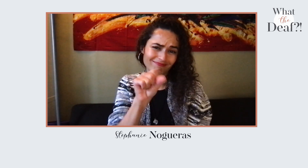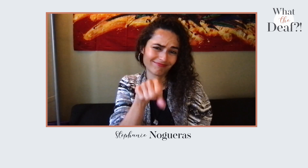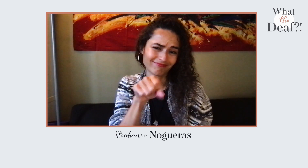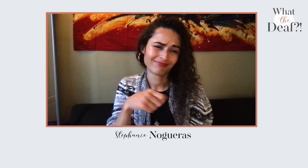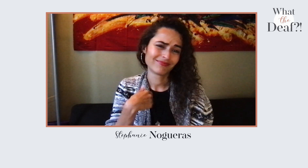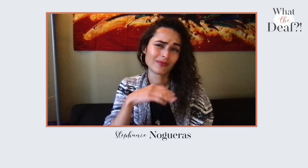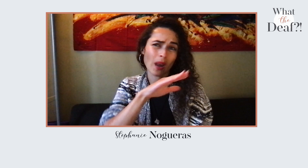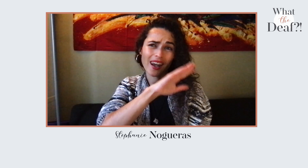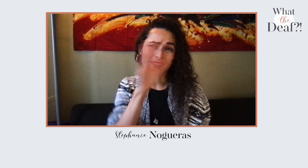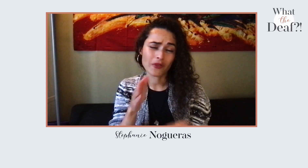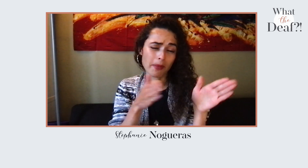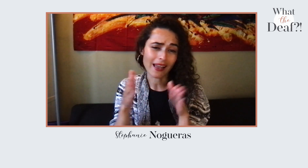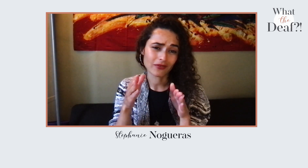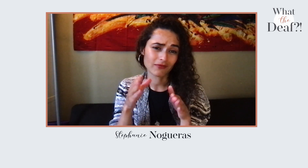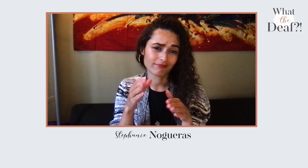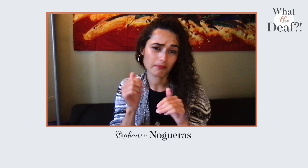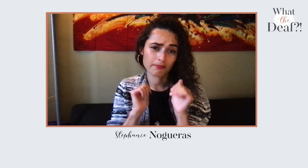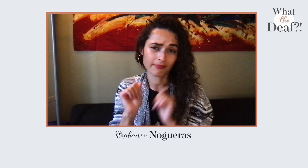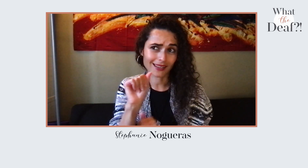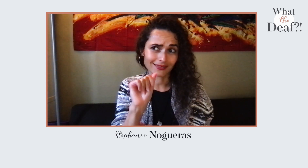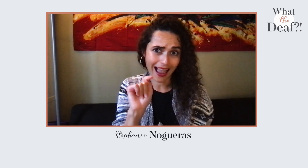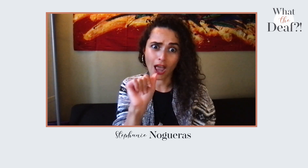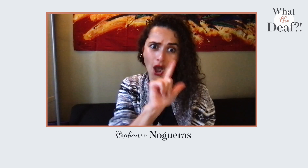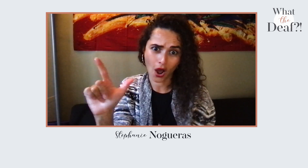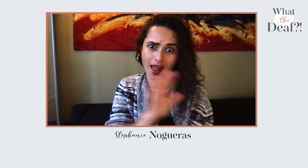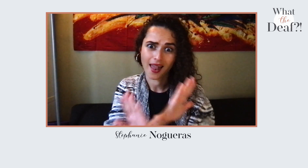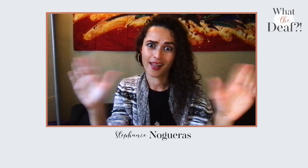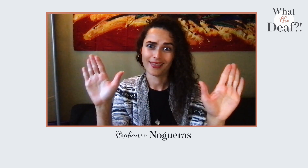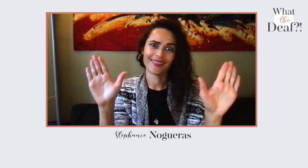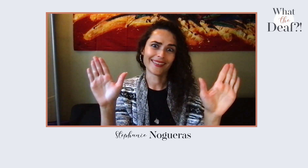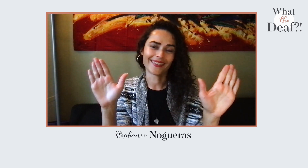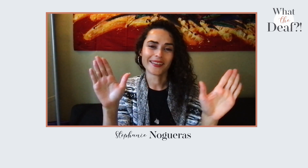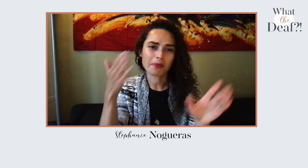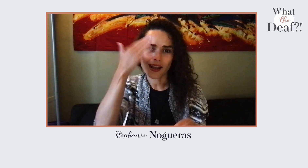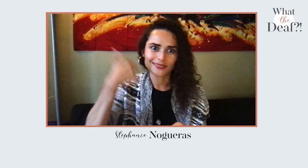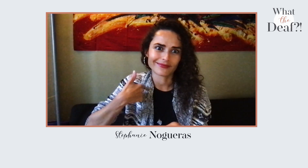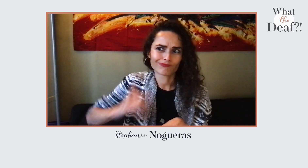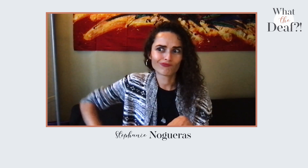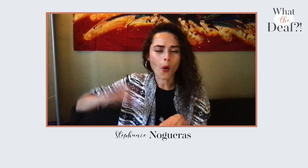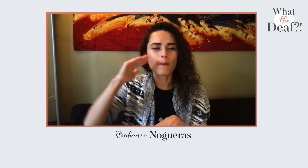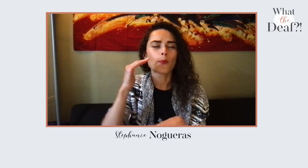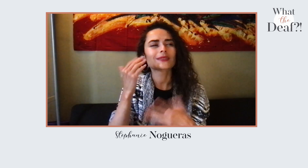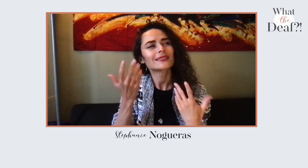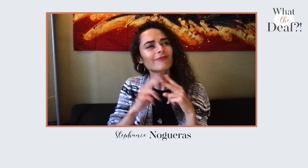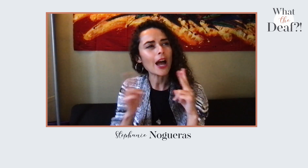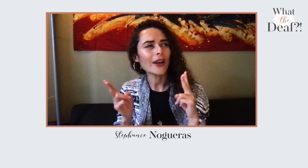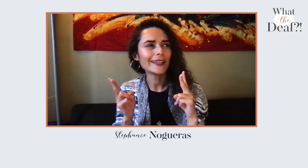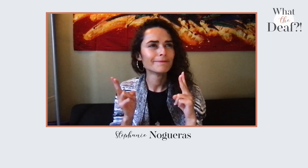I never really planned at all. At no point did I think I was going to become an actress at all,